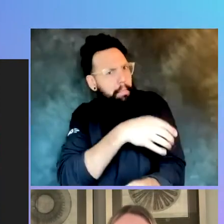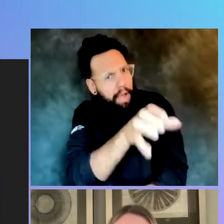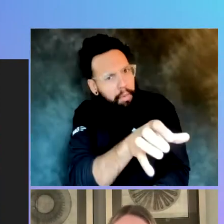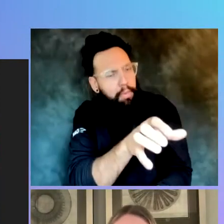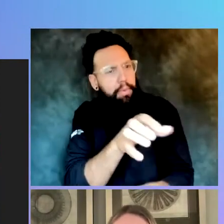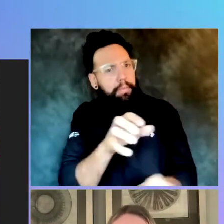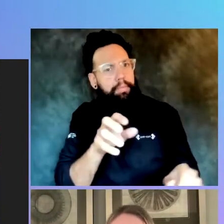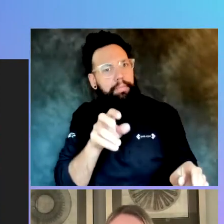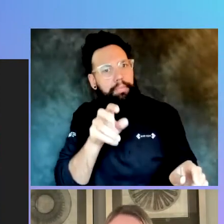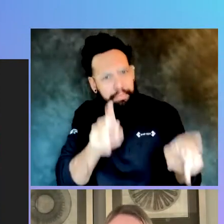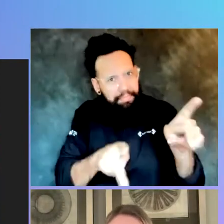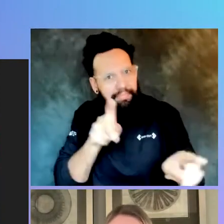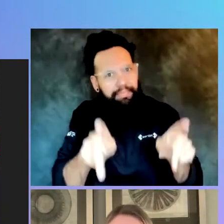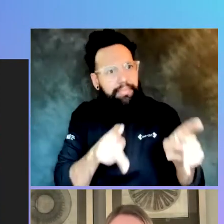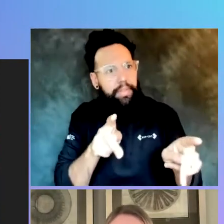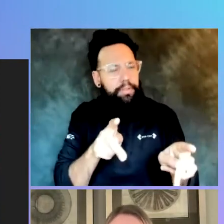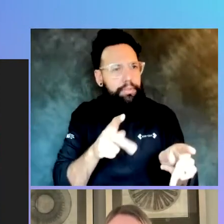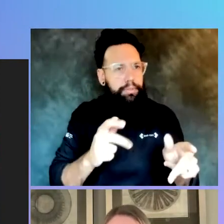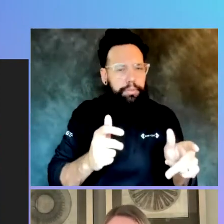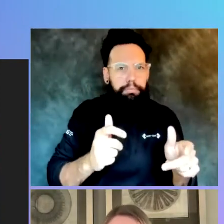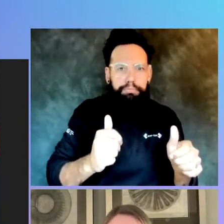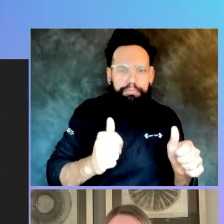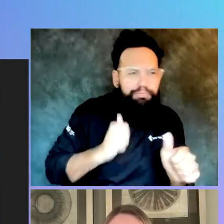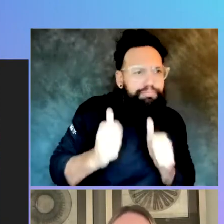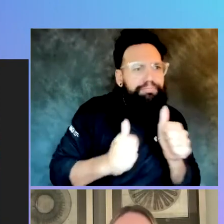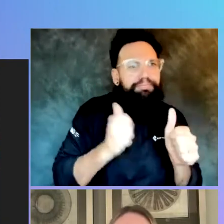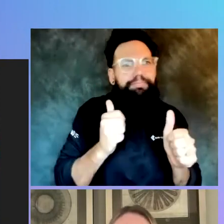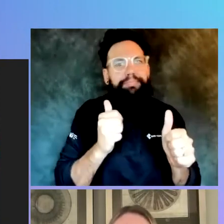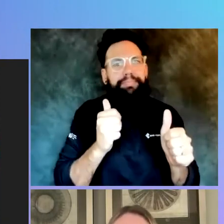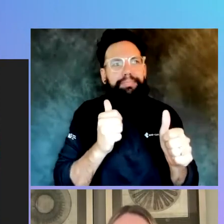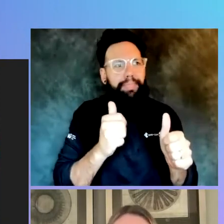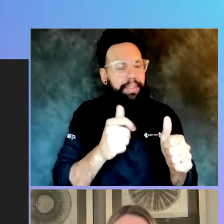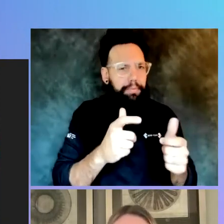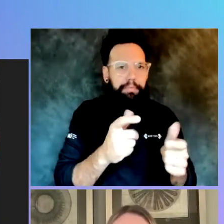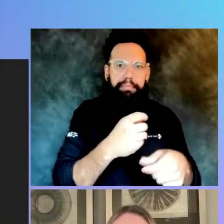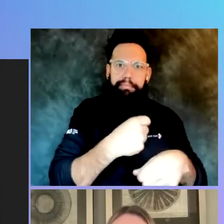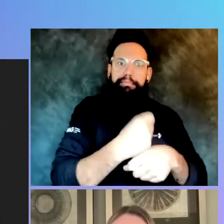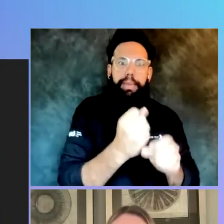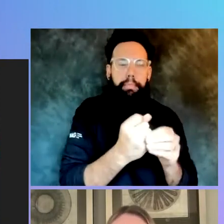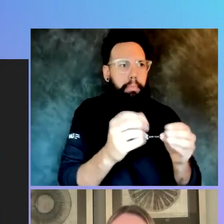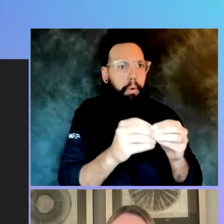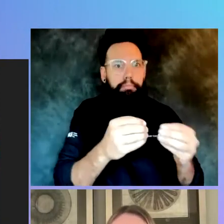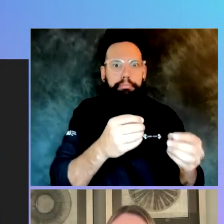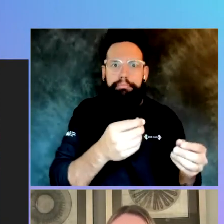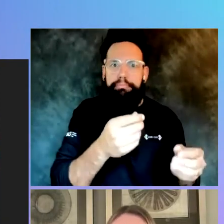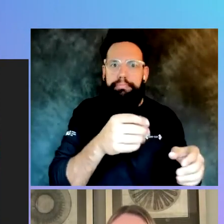passions and boost productivity. And so example of Ed Summers,